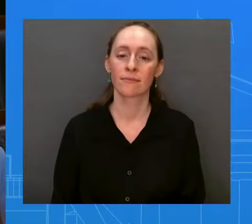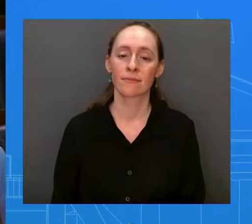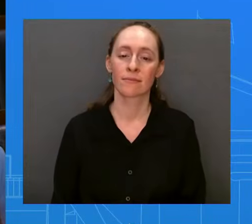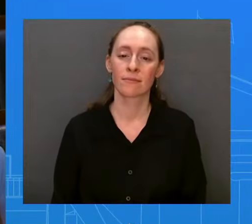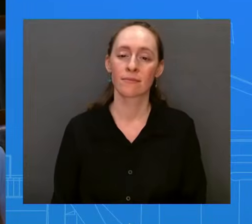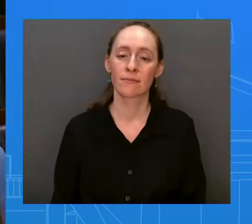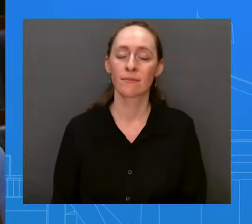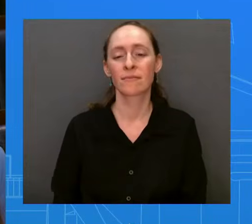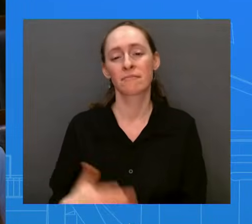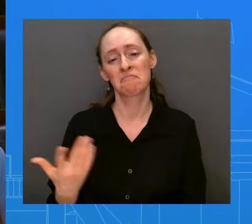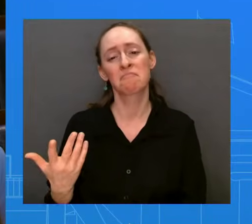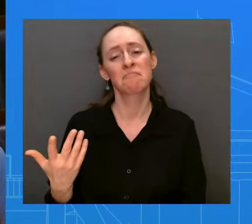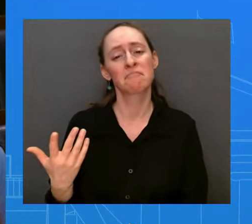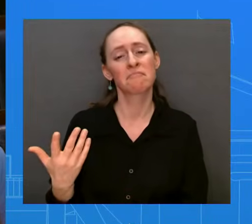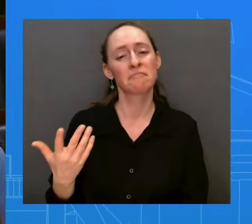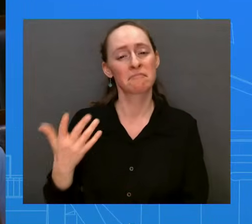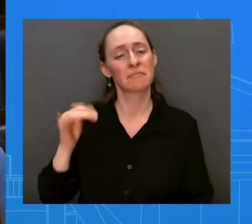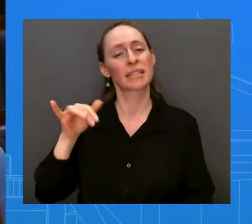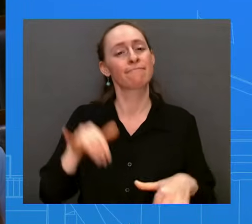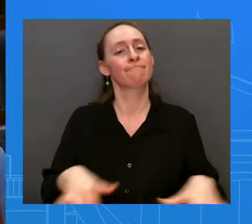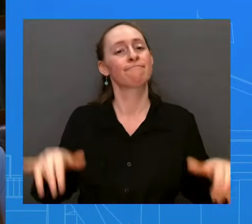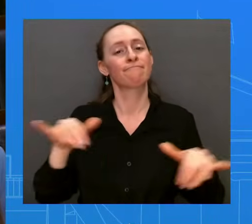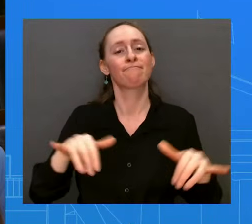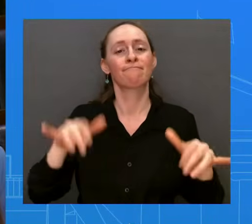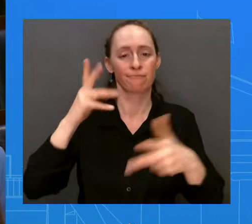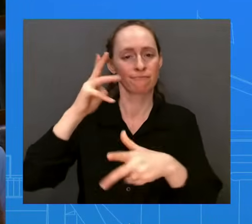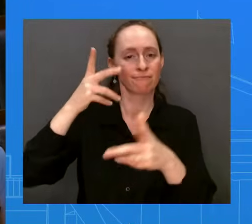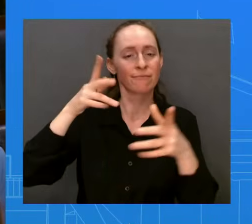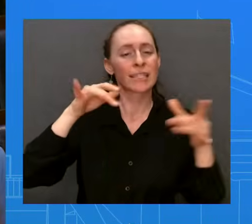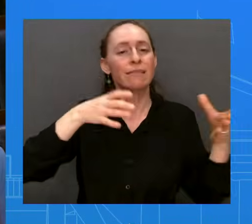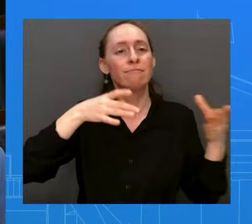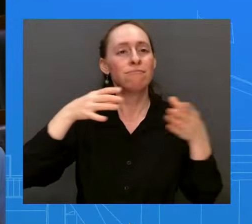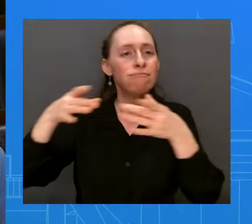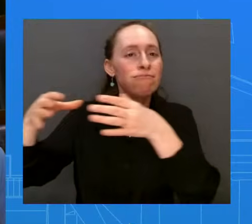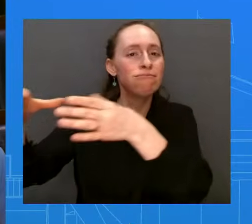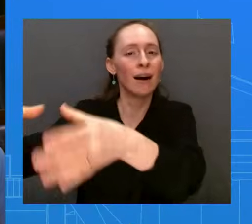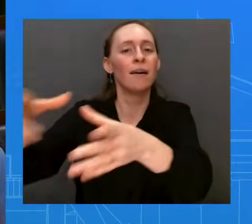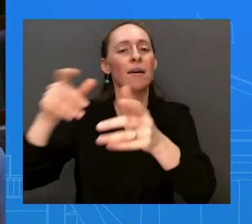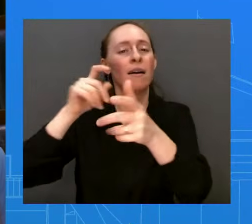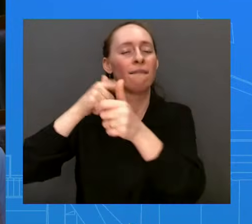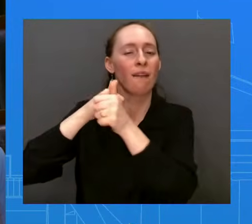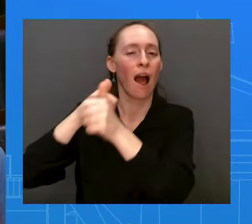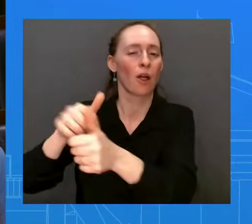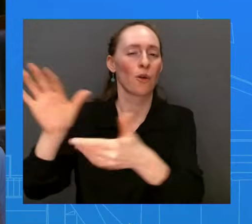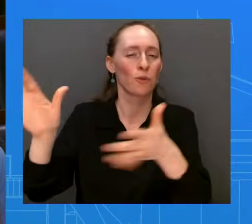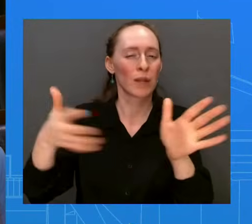about kind of reassessing radar given what happened with the initial balloon. Can you give us a sense -- can we expect --